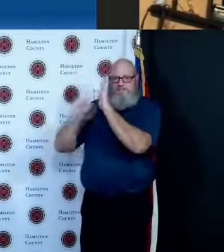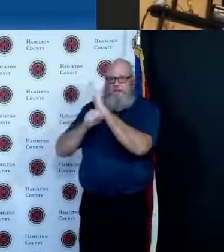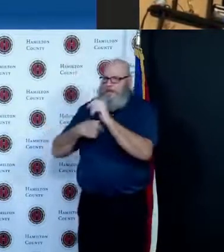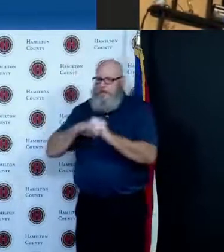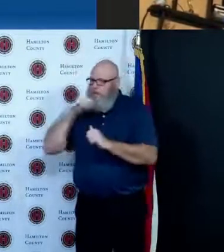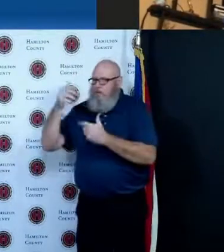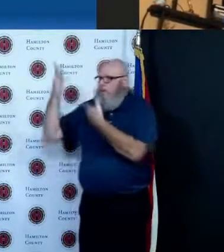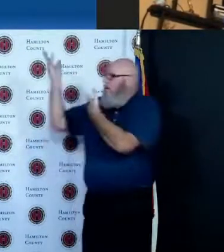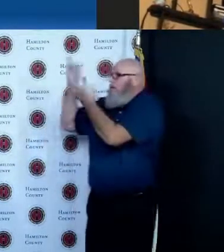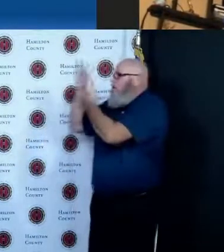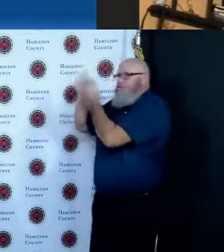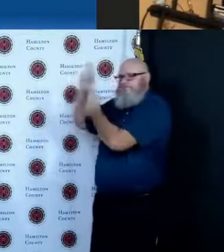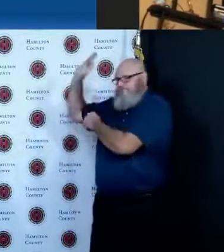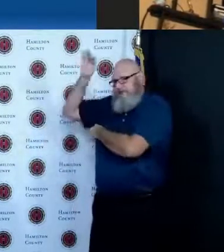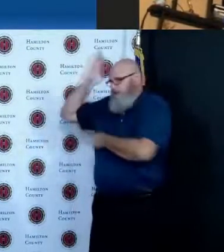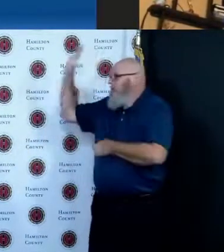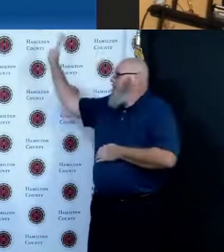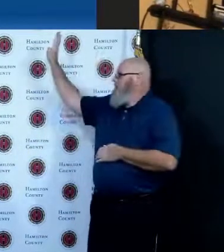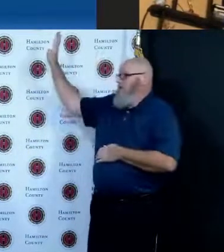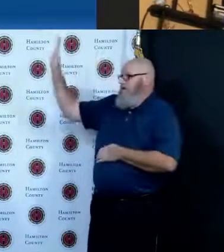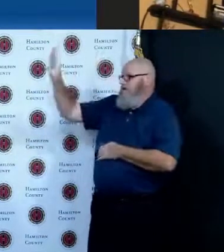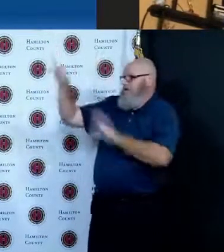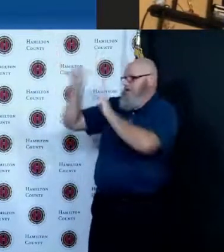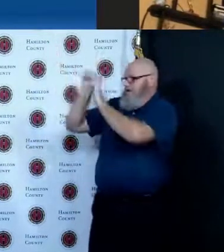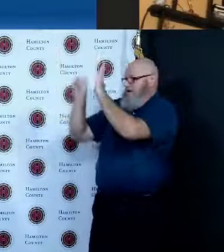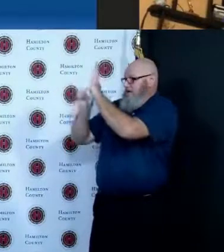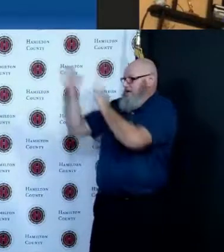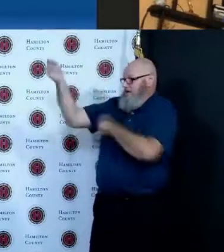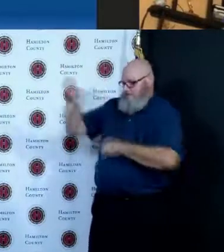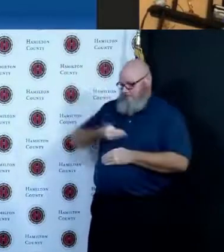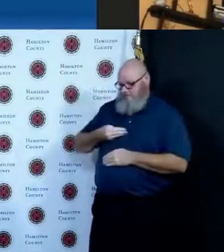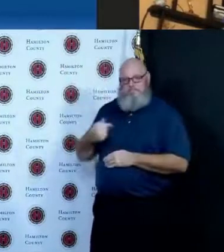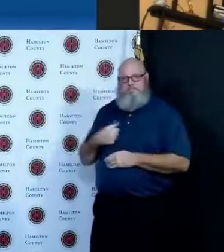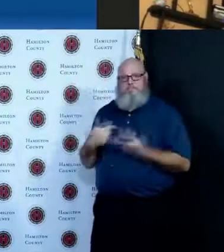additional providers in Hamilton County that have registered and been approved by the state of Ohio